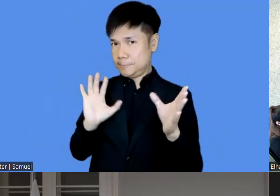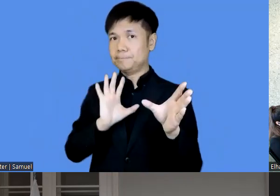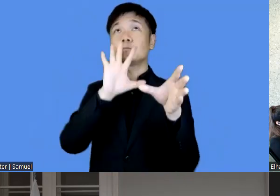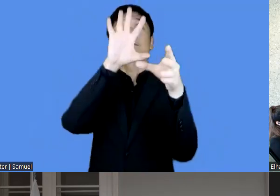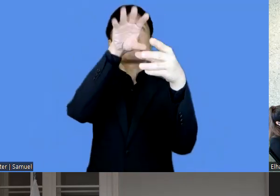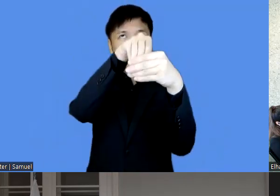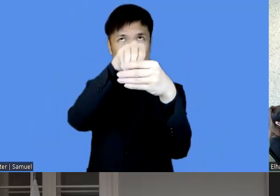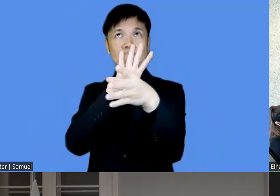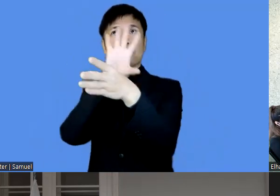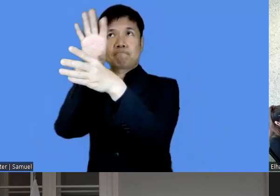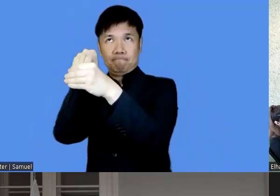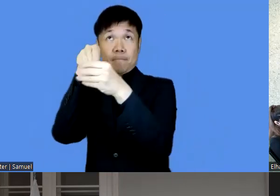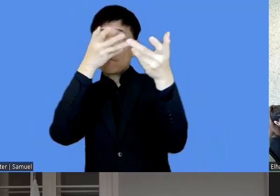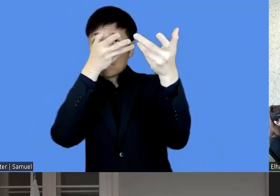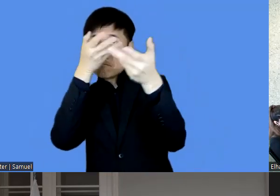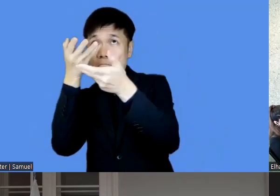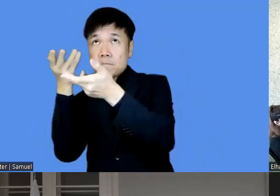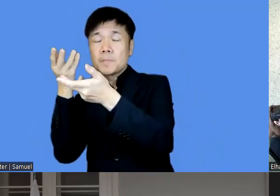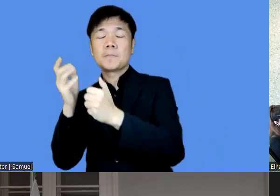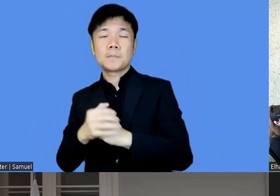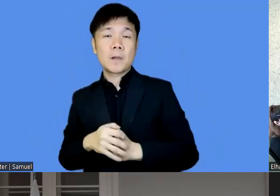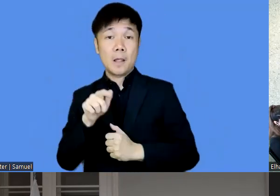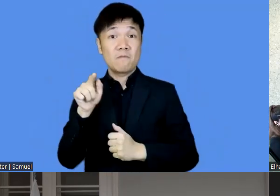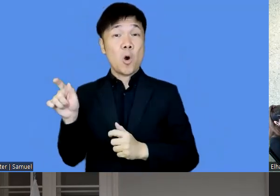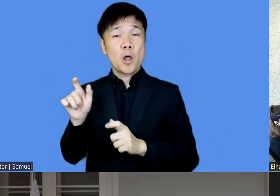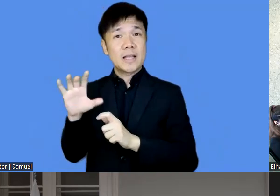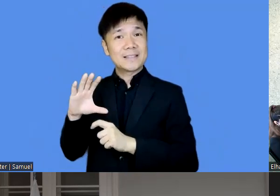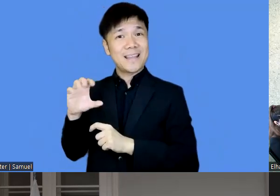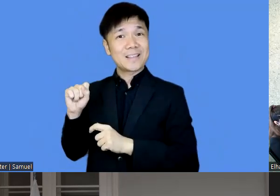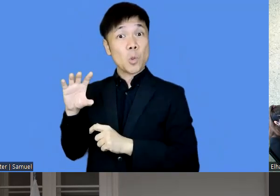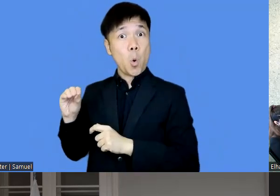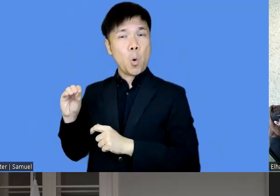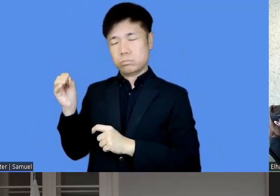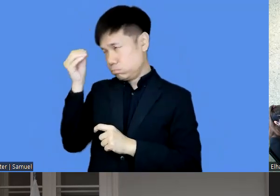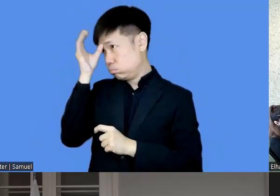Such participation of OPDs and other civilian experts should also be included in more specific